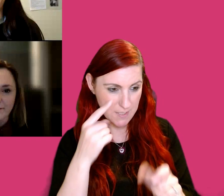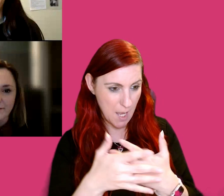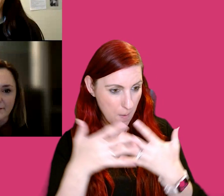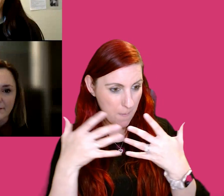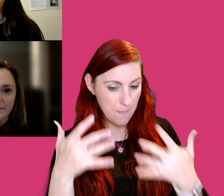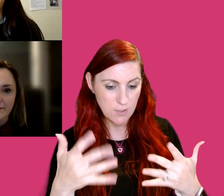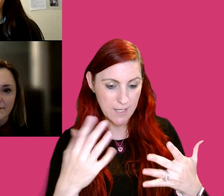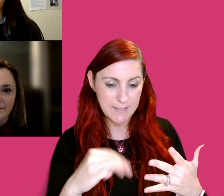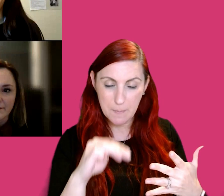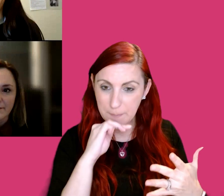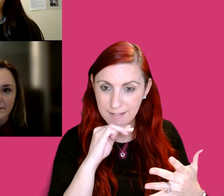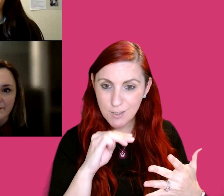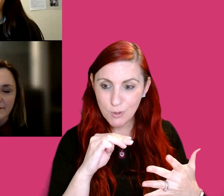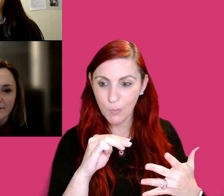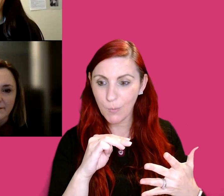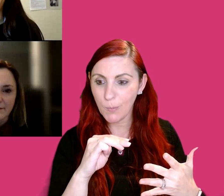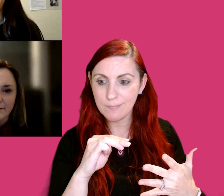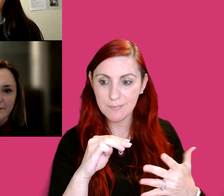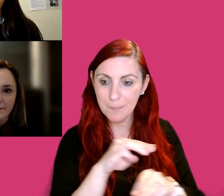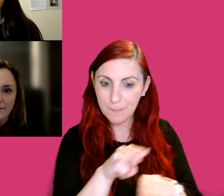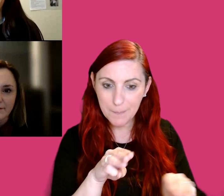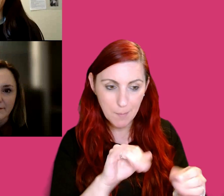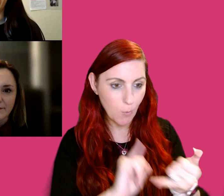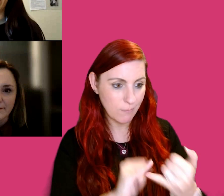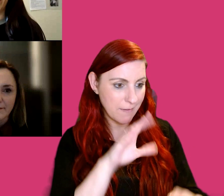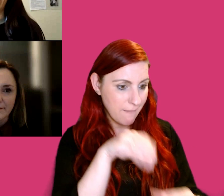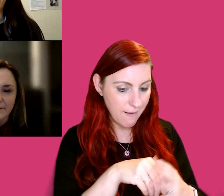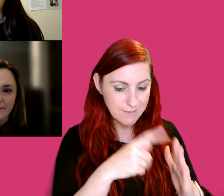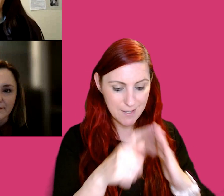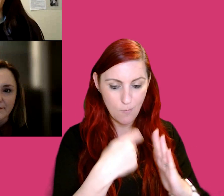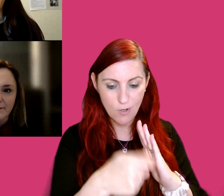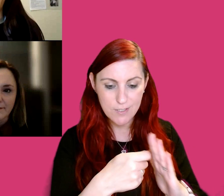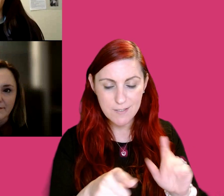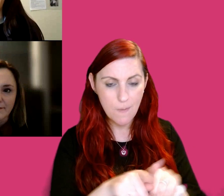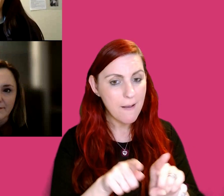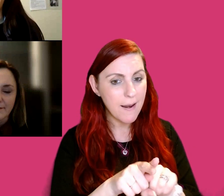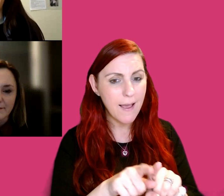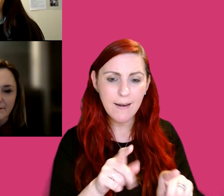meant to the the people who took part in it as well I also like the fact that you can you can